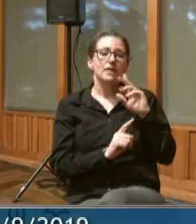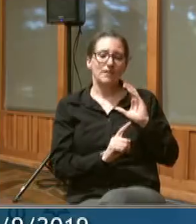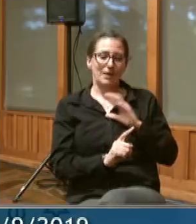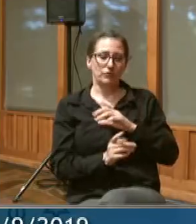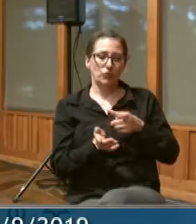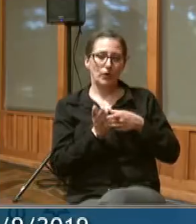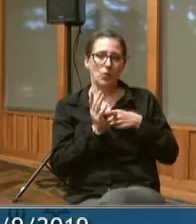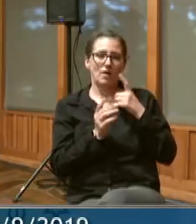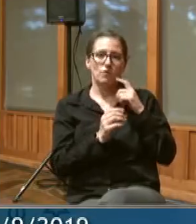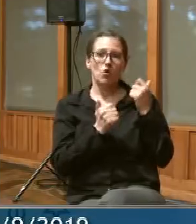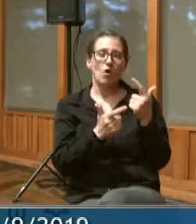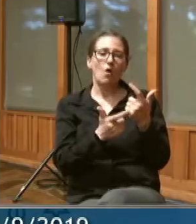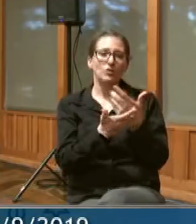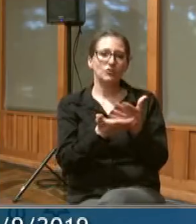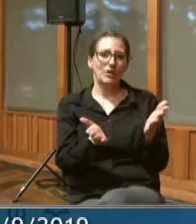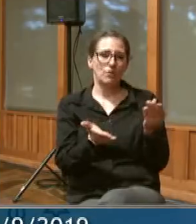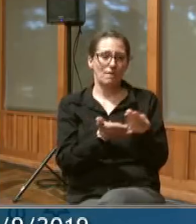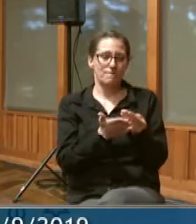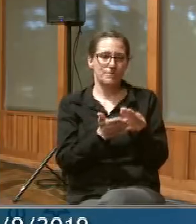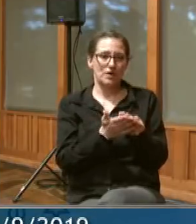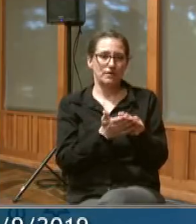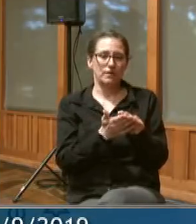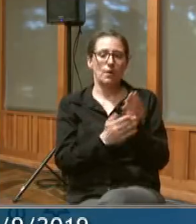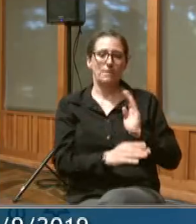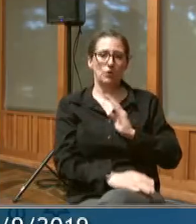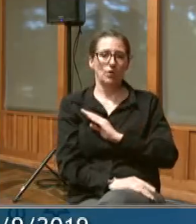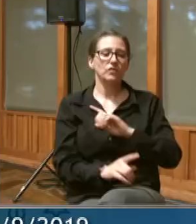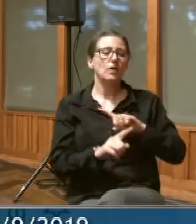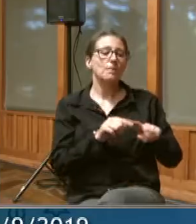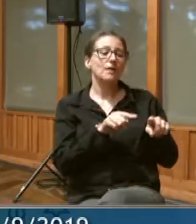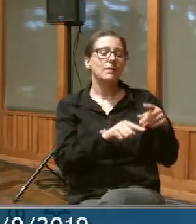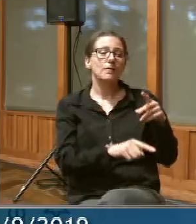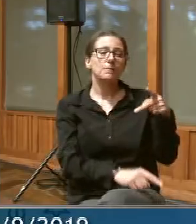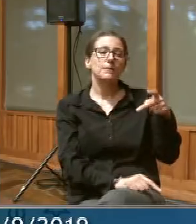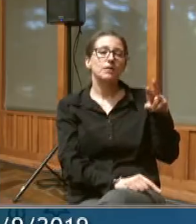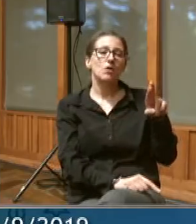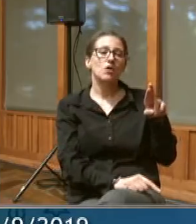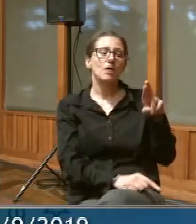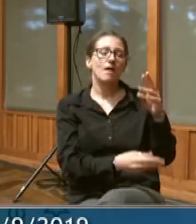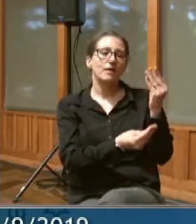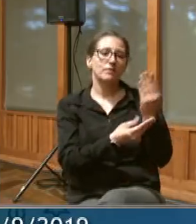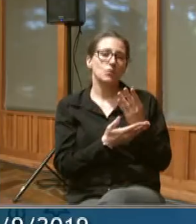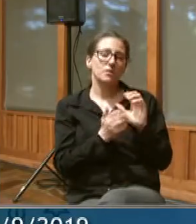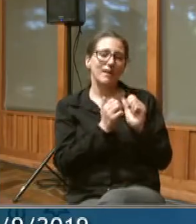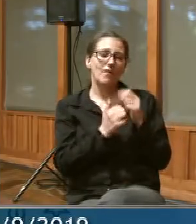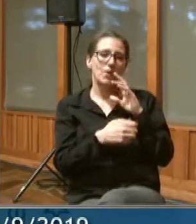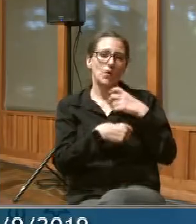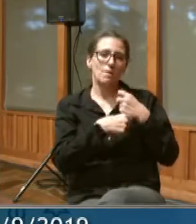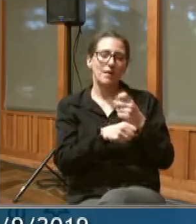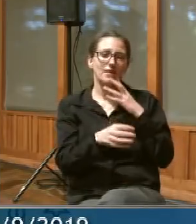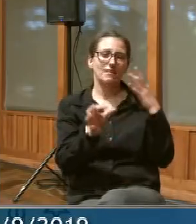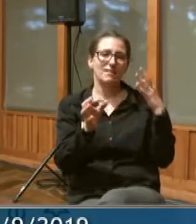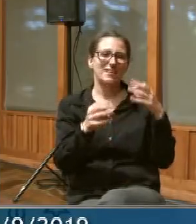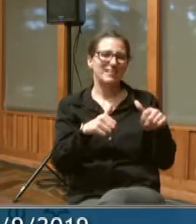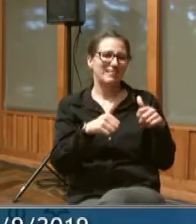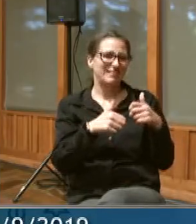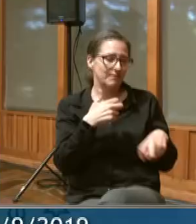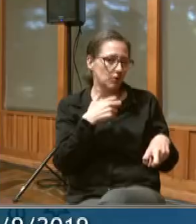REDUCTIONS APART FROM THE 1% CAL TARGETED ADJUST DIRECTED BY COUNCIL FOR ALL GENERAL FUND BUREAUS THE PARKS BUREAU HAS